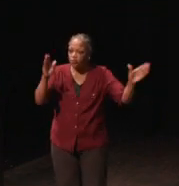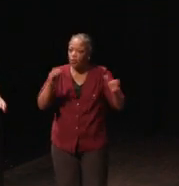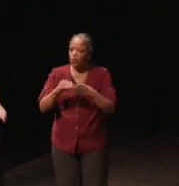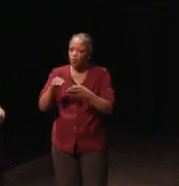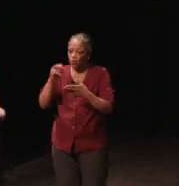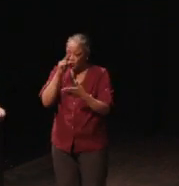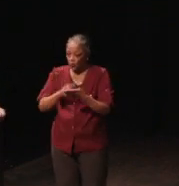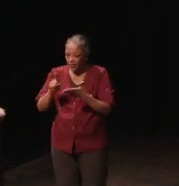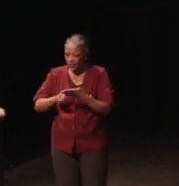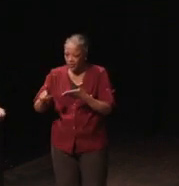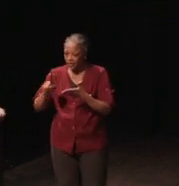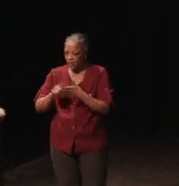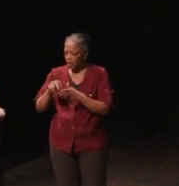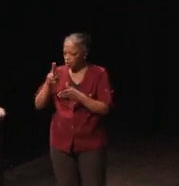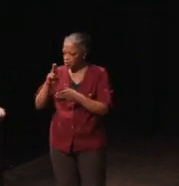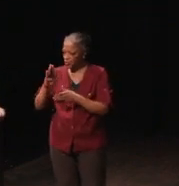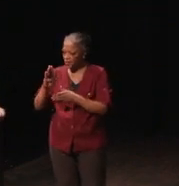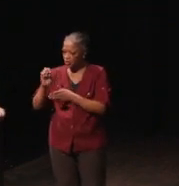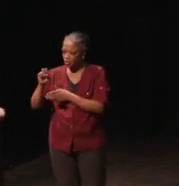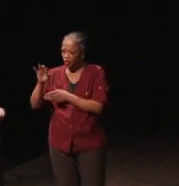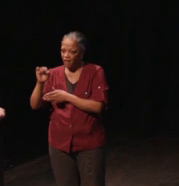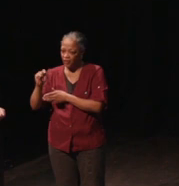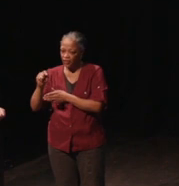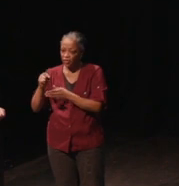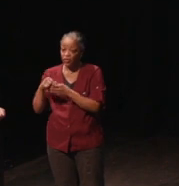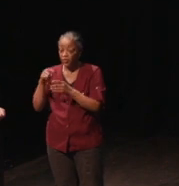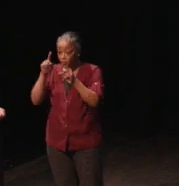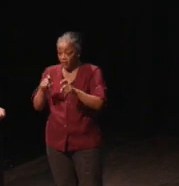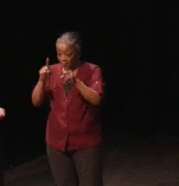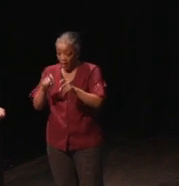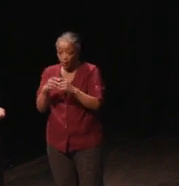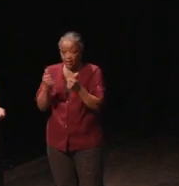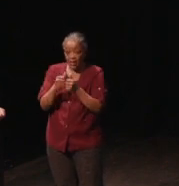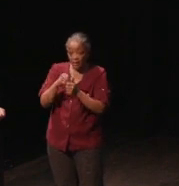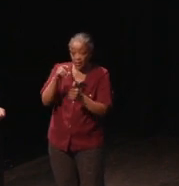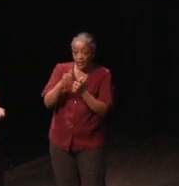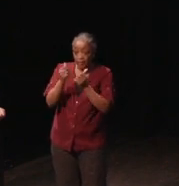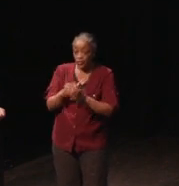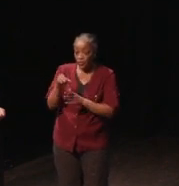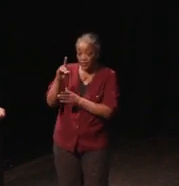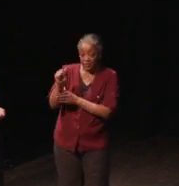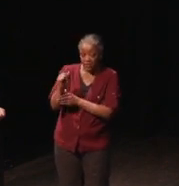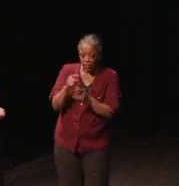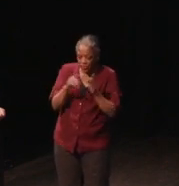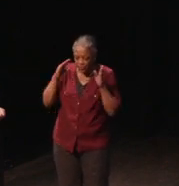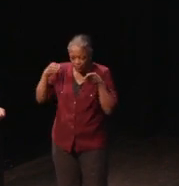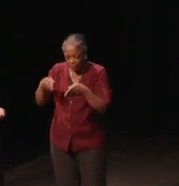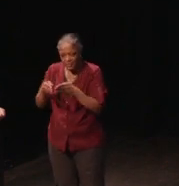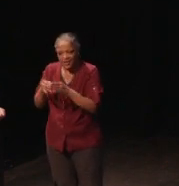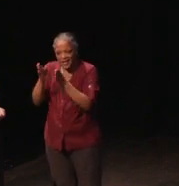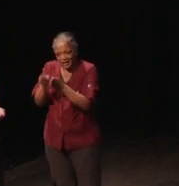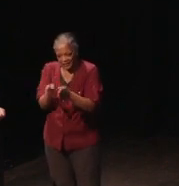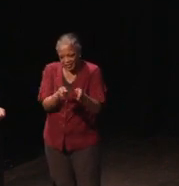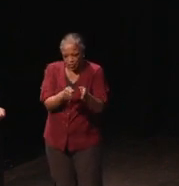like Ubisoft's survey of games with disabilities, all the way down to individual stuff, with like individual producers